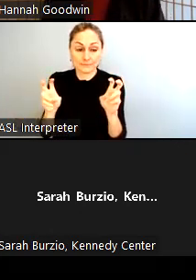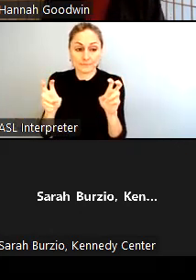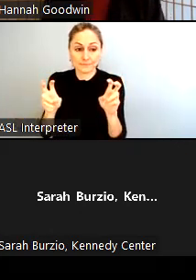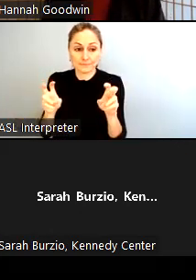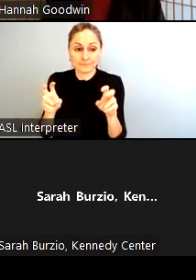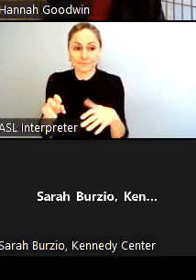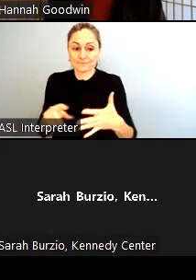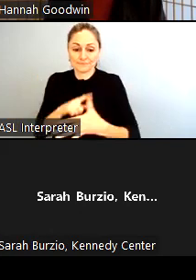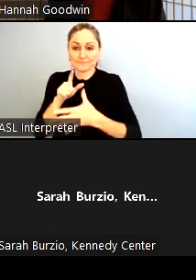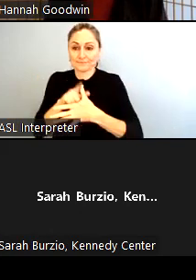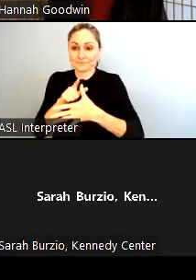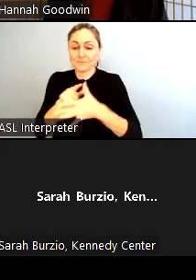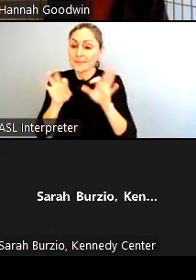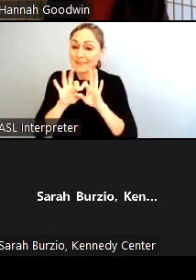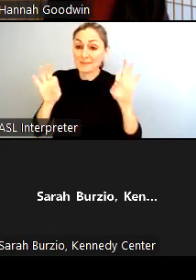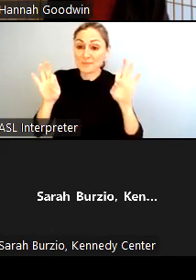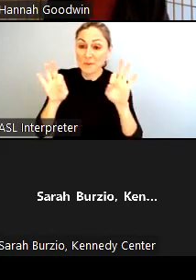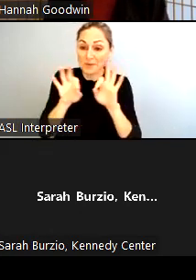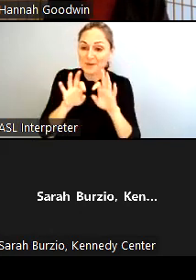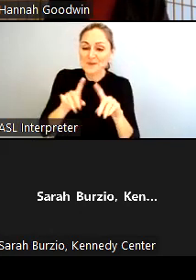An important piece, but please know that